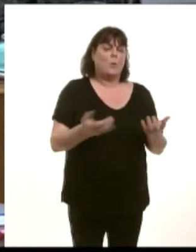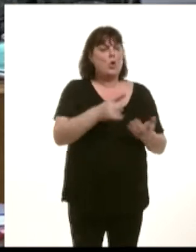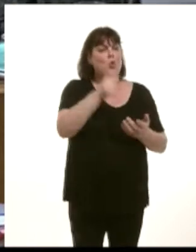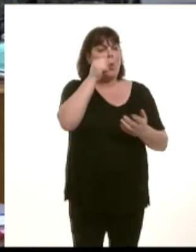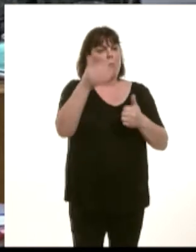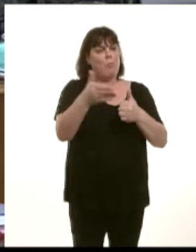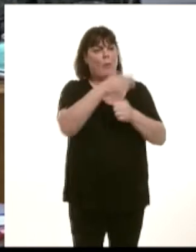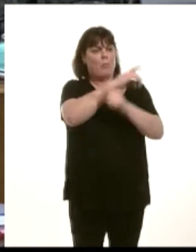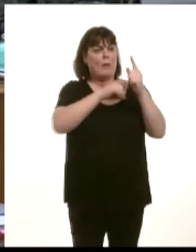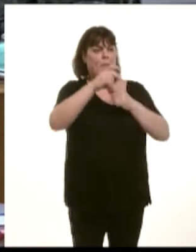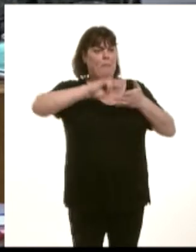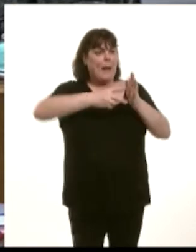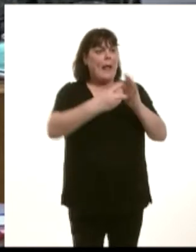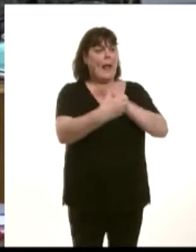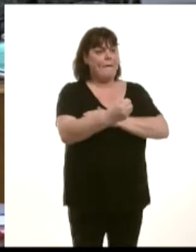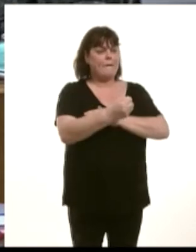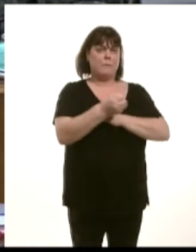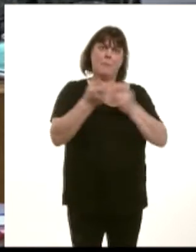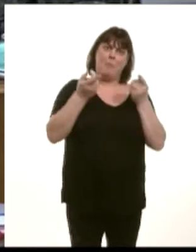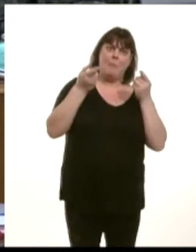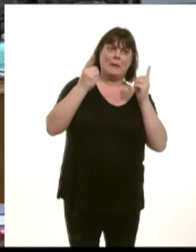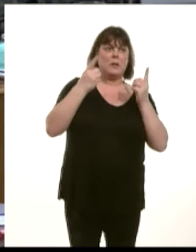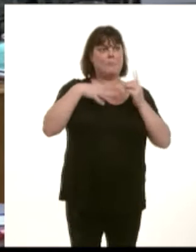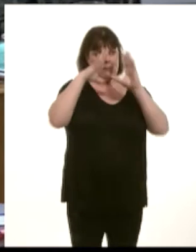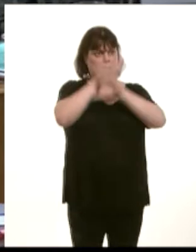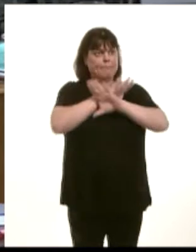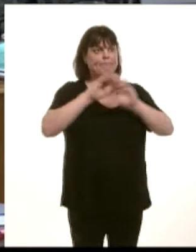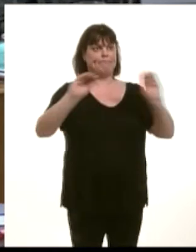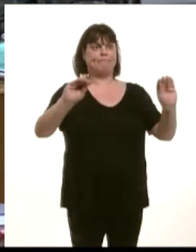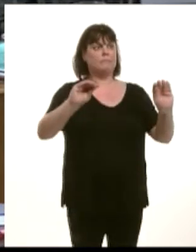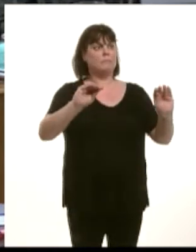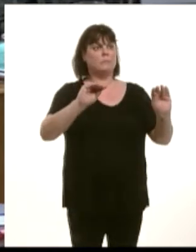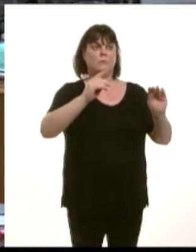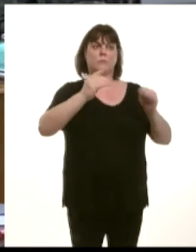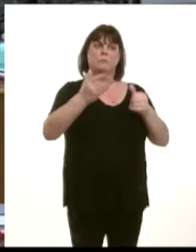that the Ministers have been promoting, and, of course, of the need to ensure greater consistency